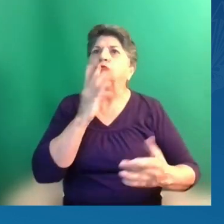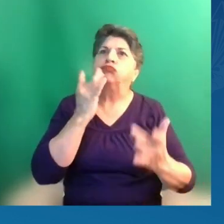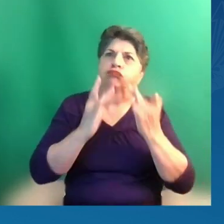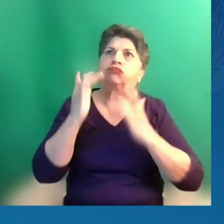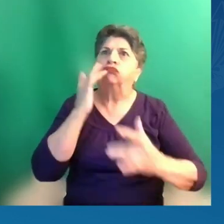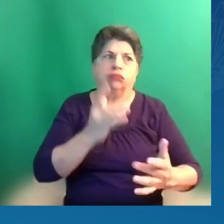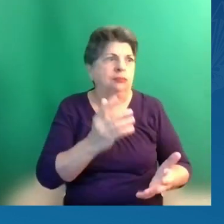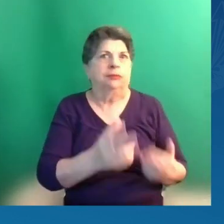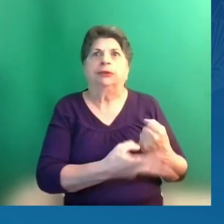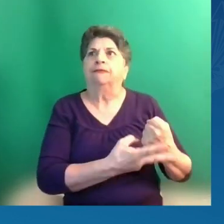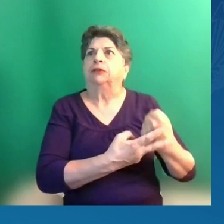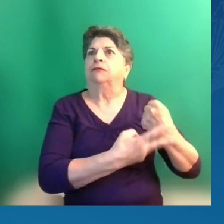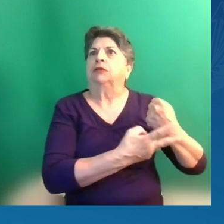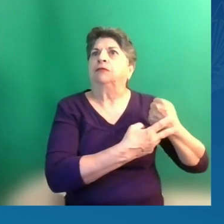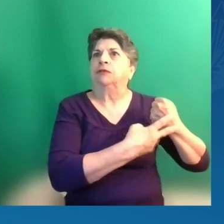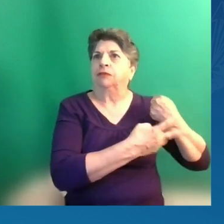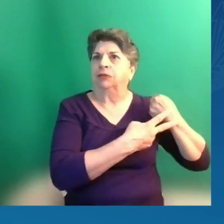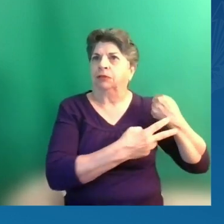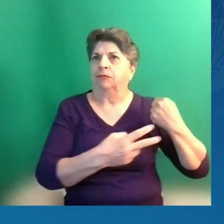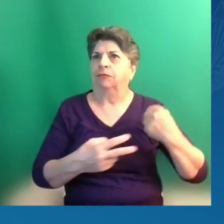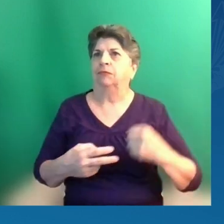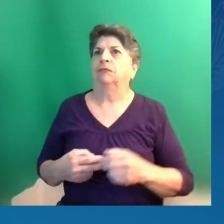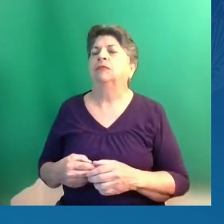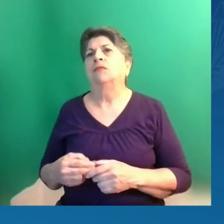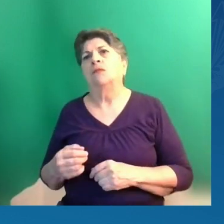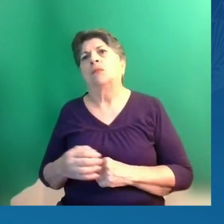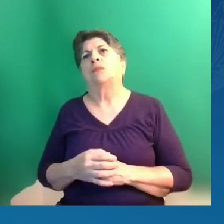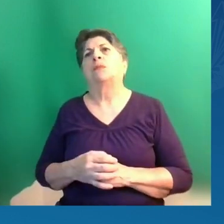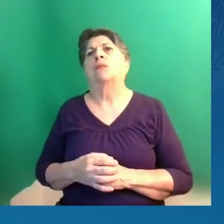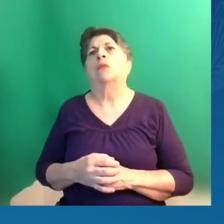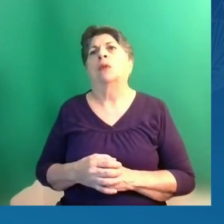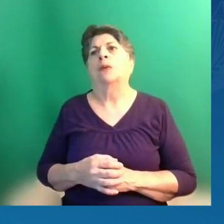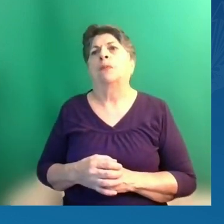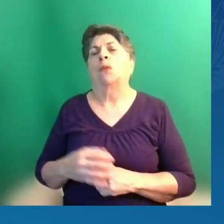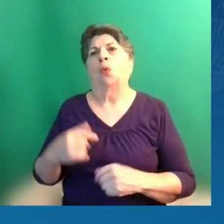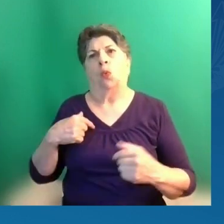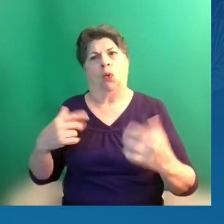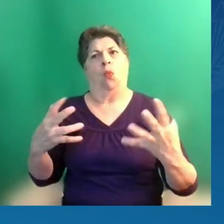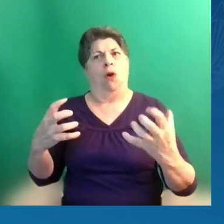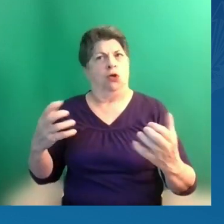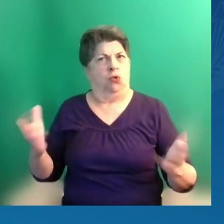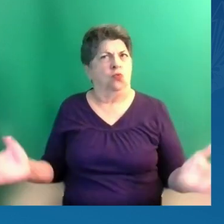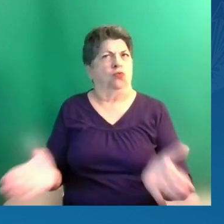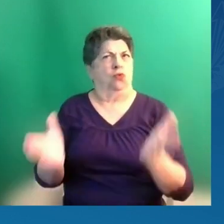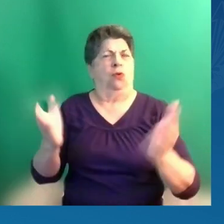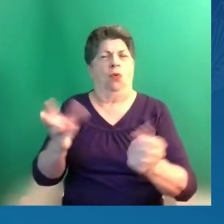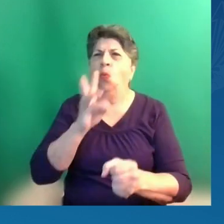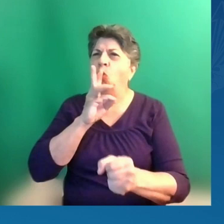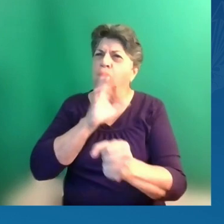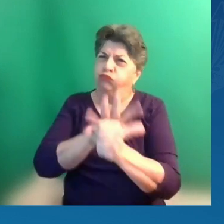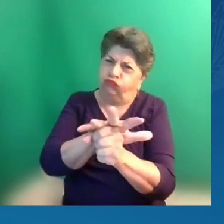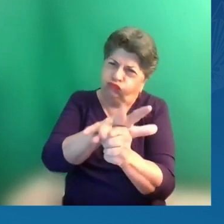Experience has taught us that we must continue to focus on affordability and expanding access